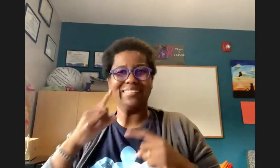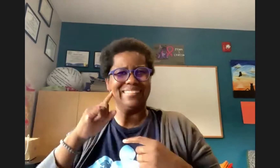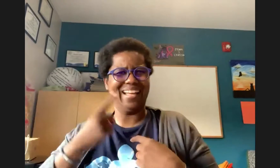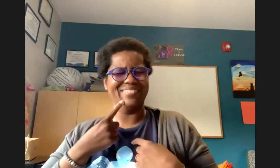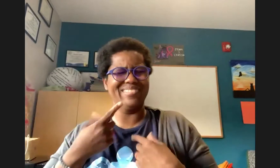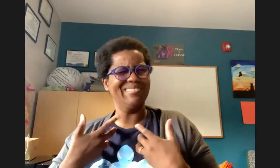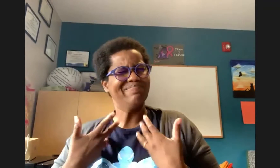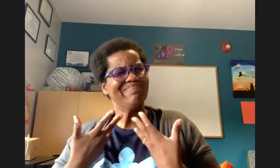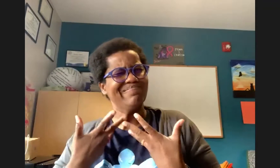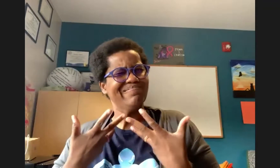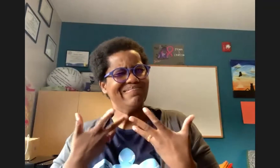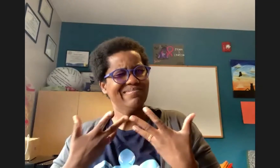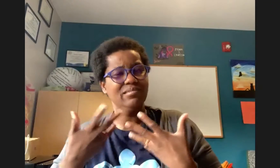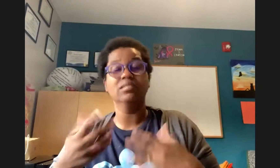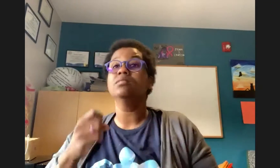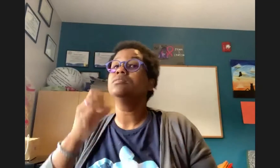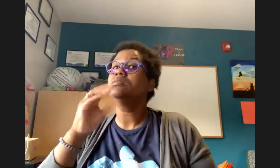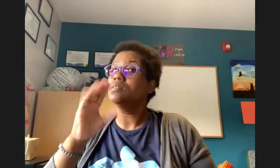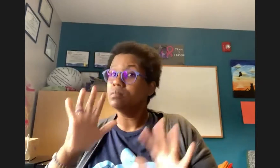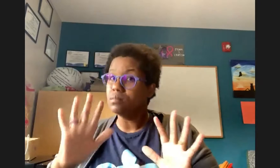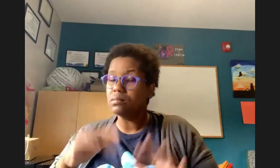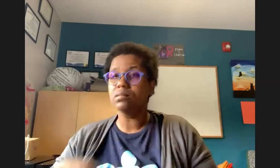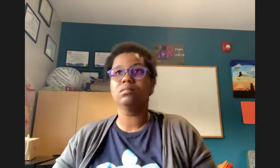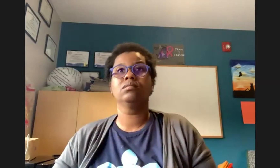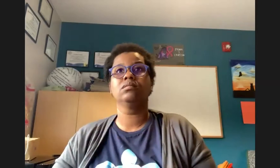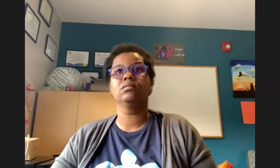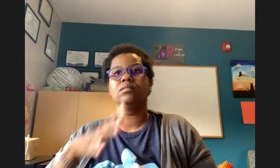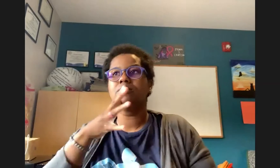but I did not really have a Deaf cultural identity at that time.